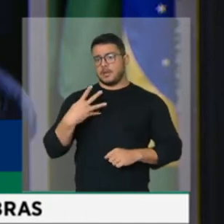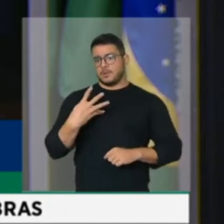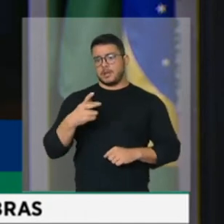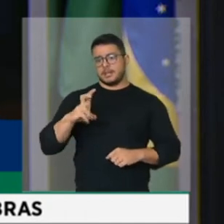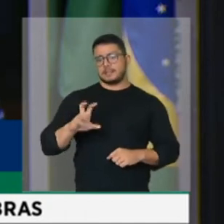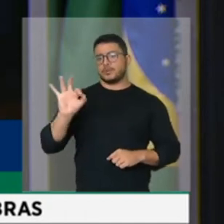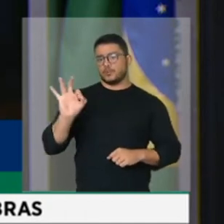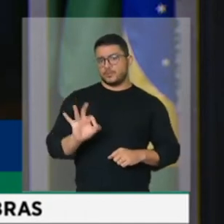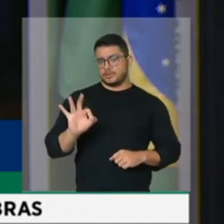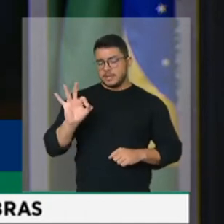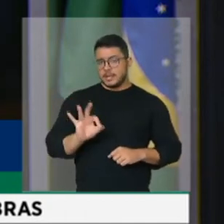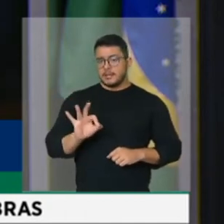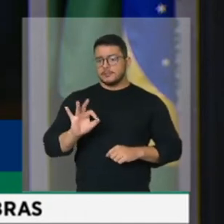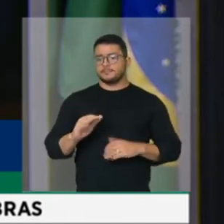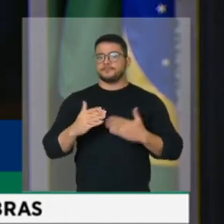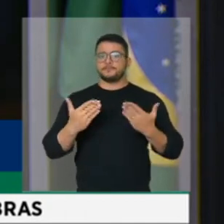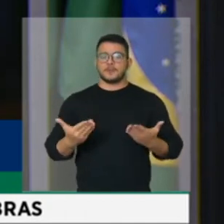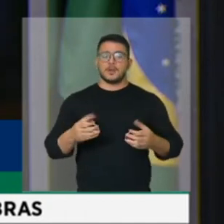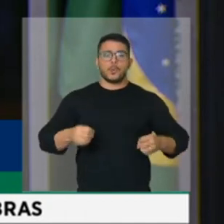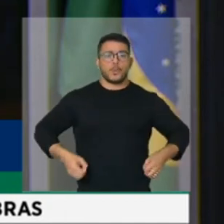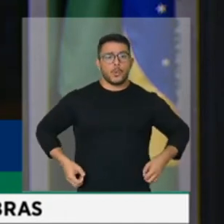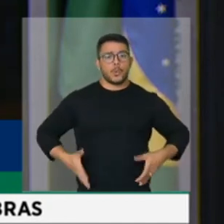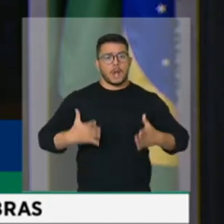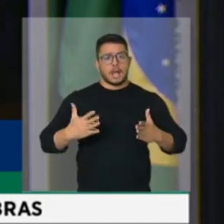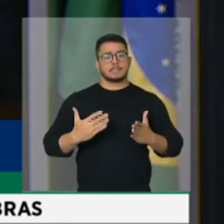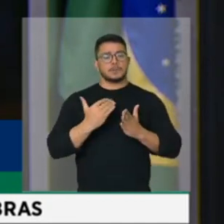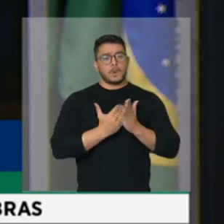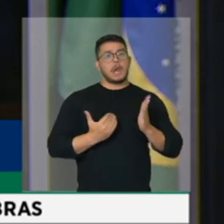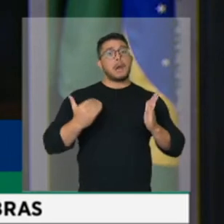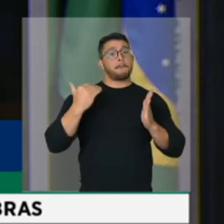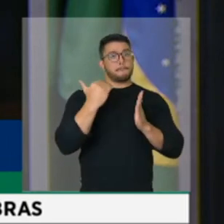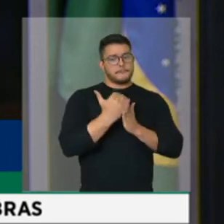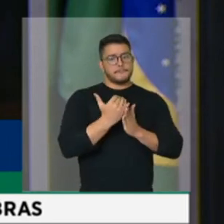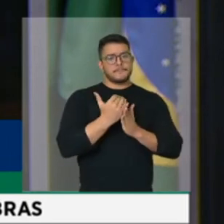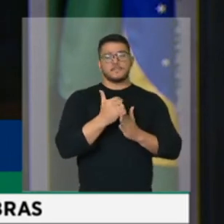REEQUILIBRAR O SISTEMA. ISSO INDEPENDE DA EMPRESA SER PÚBLICA OU DA EMPRESA SER PRIVADA. AGORA, OBVIAMENTE, A